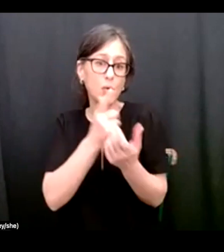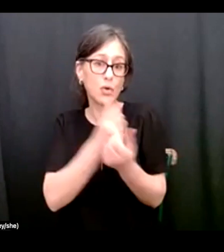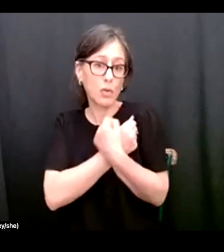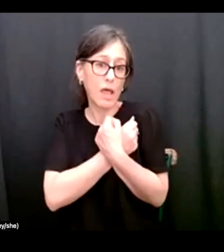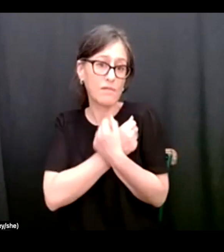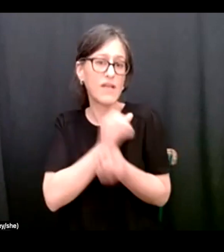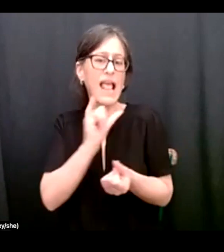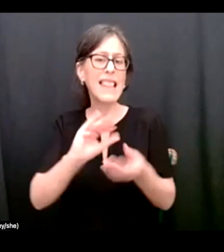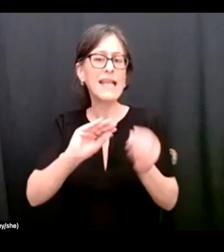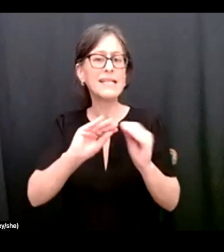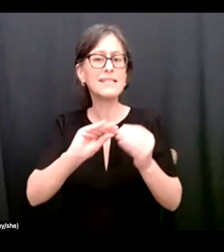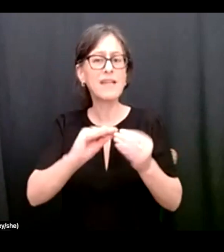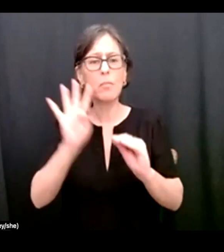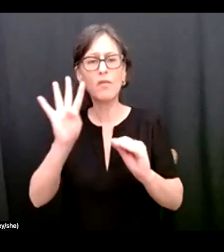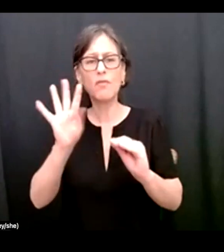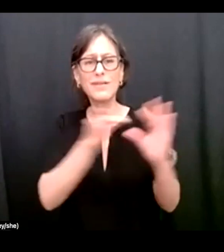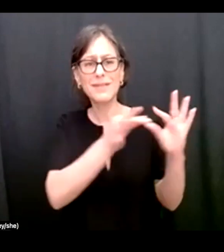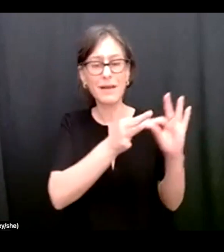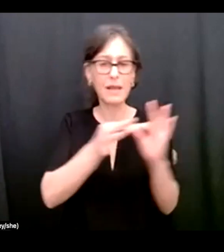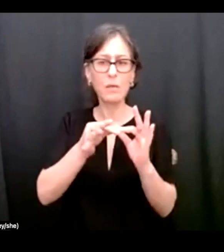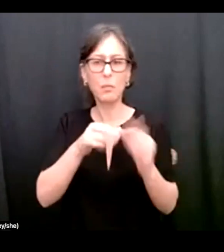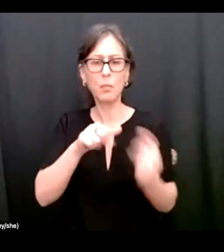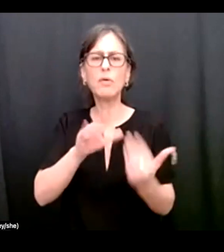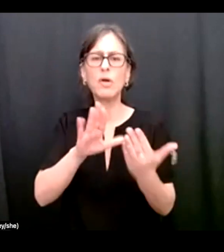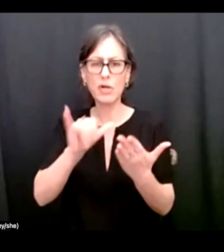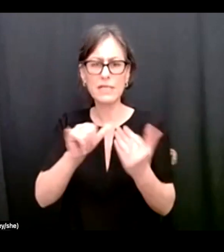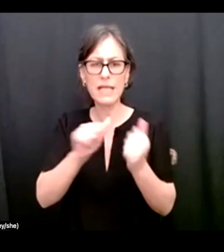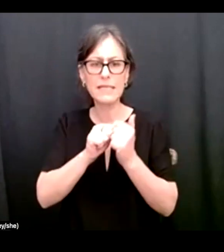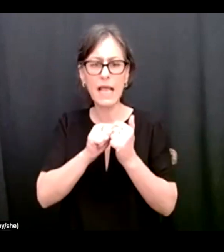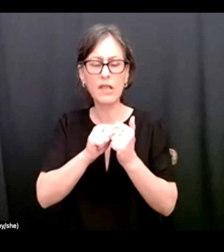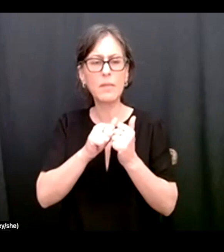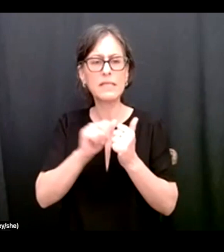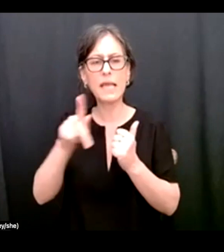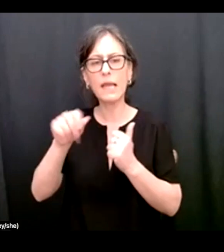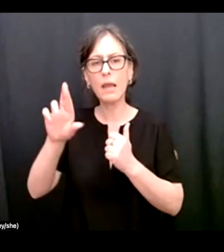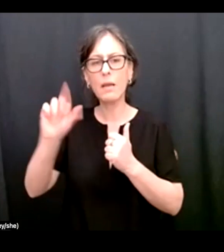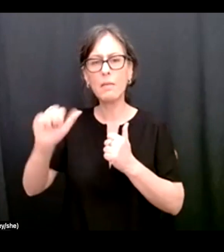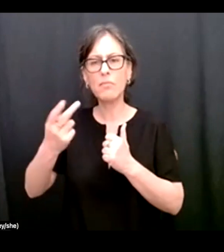which we'll kind of tackle together is paraphrasing a line from a favorite love song,